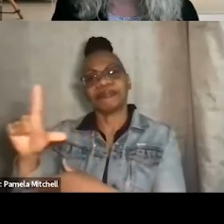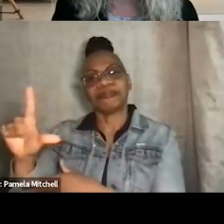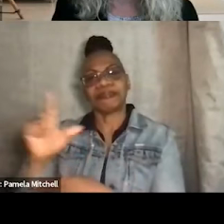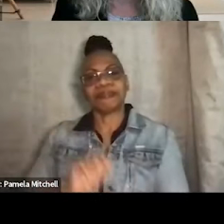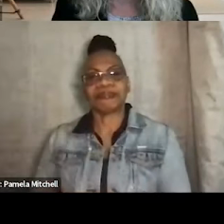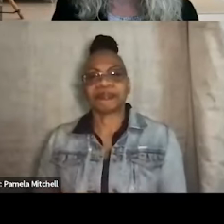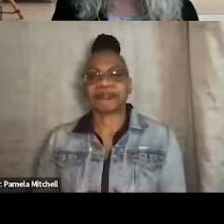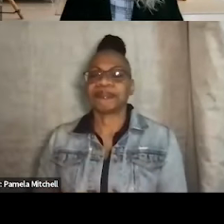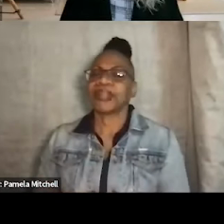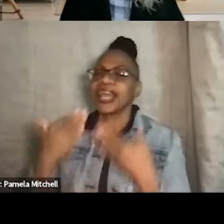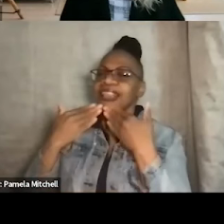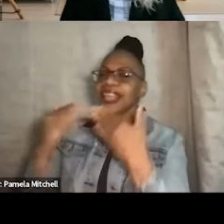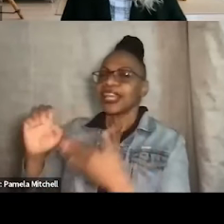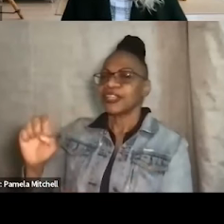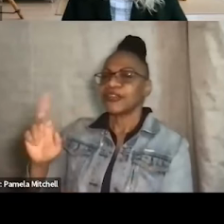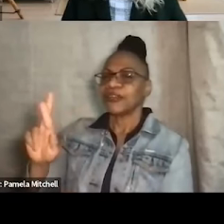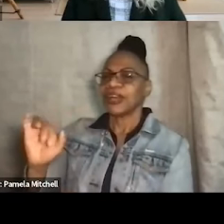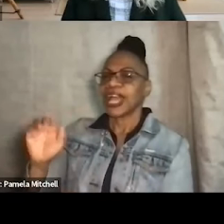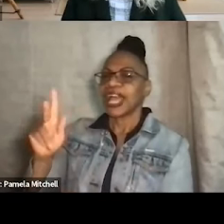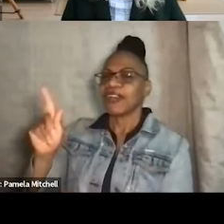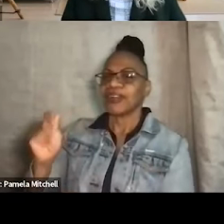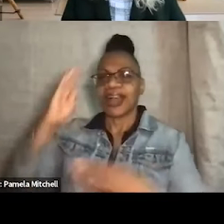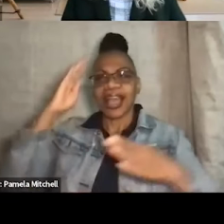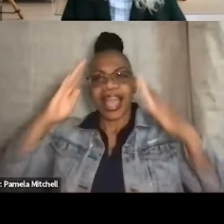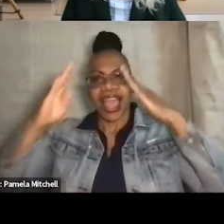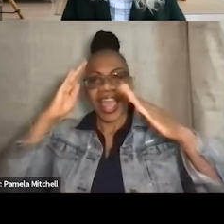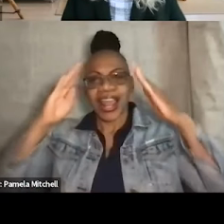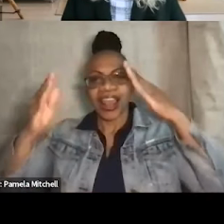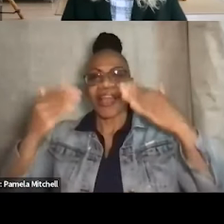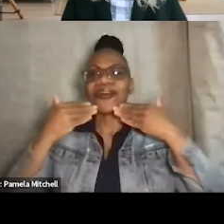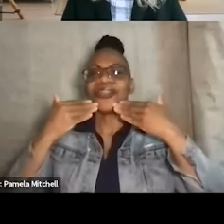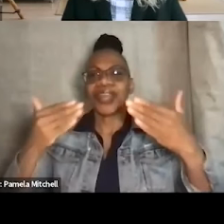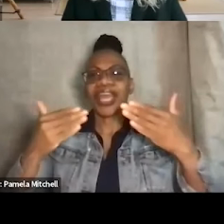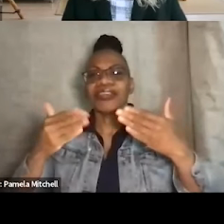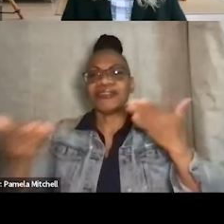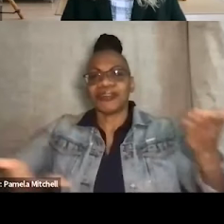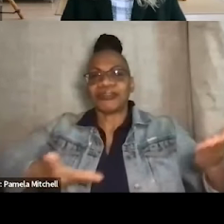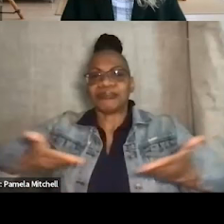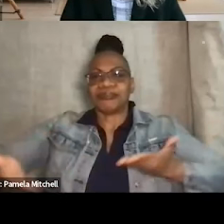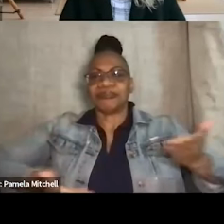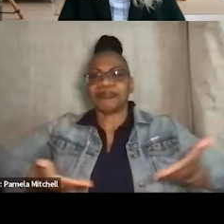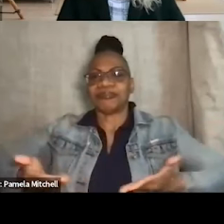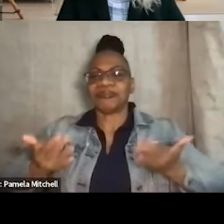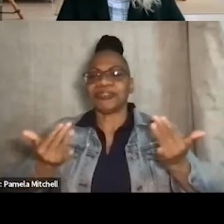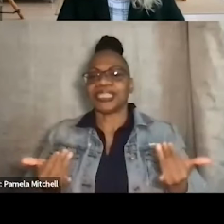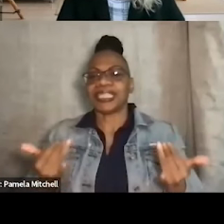Thank you, Erika. Hello, everyone. Thank you for having me with you today. I'm gonna take some time this afternoon